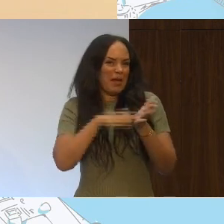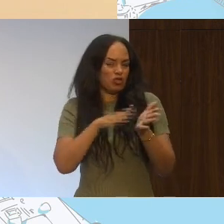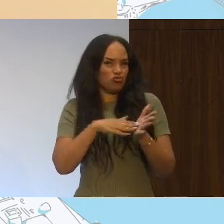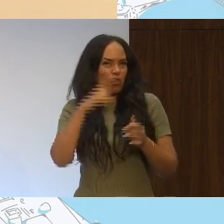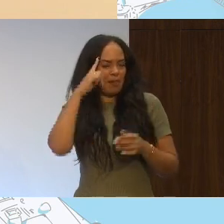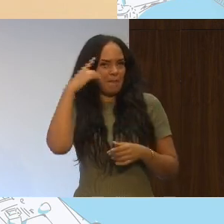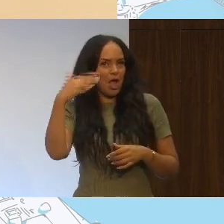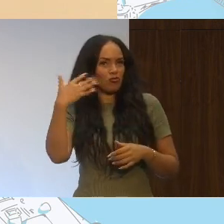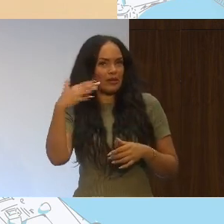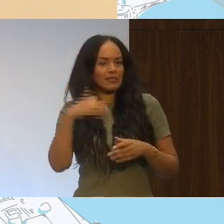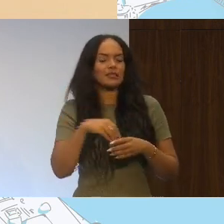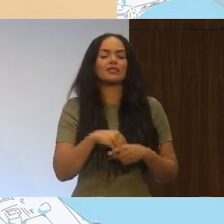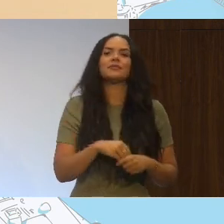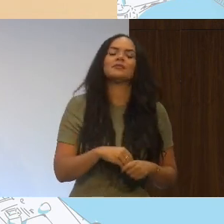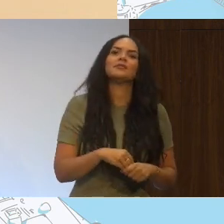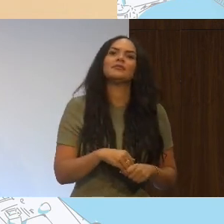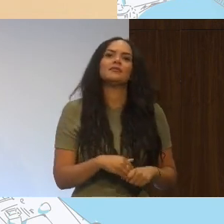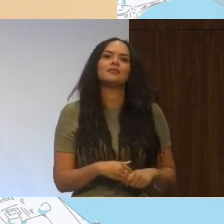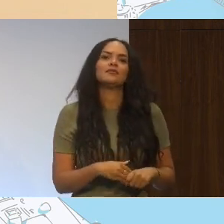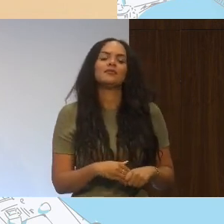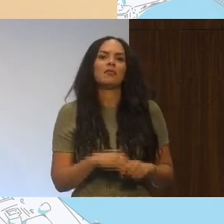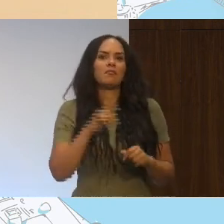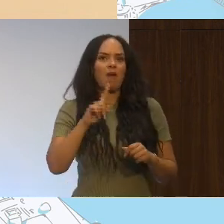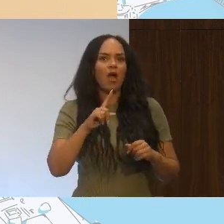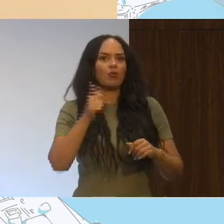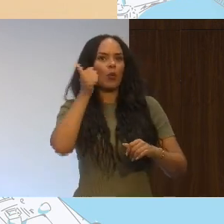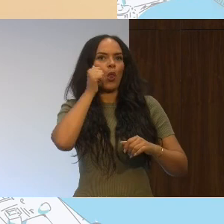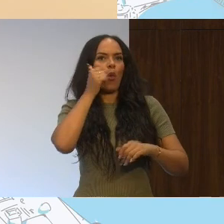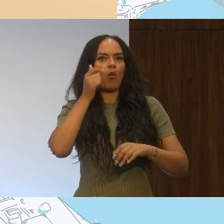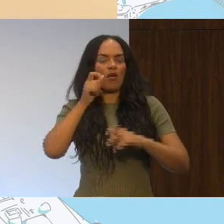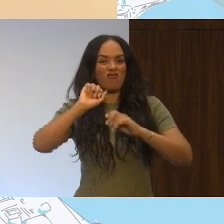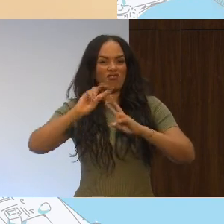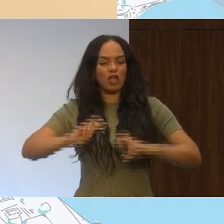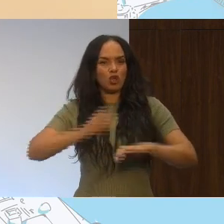but also the menses make it make it worse in the generality of things.